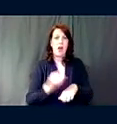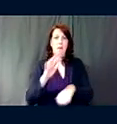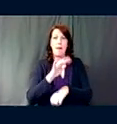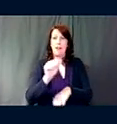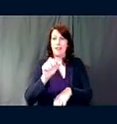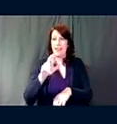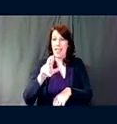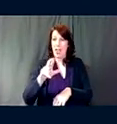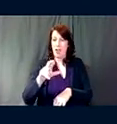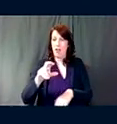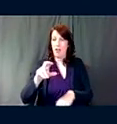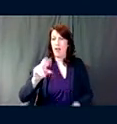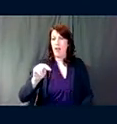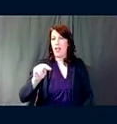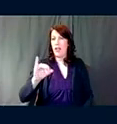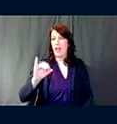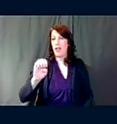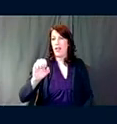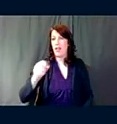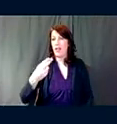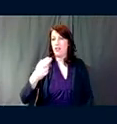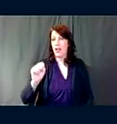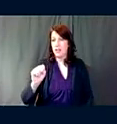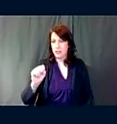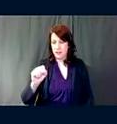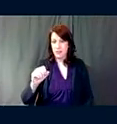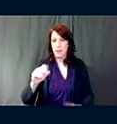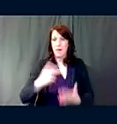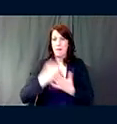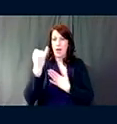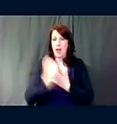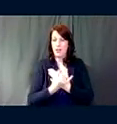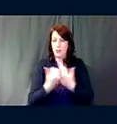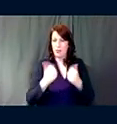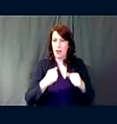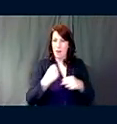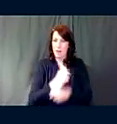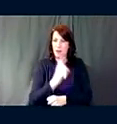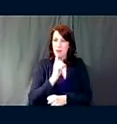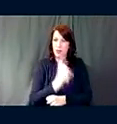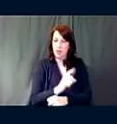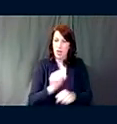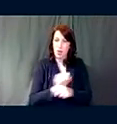AND AS OUR MOUNTAIN AIR PROJECT, NIEHS PROJECT INDICATES WE TRY